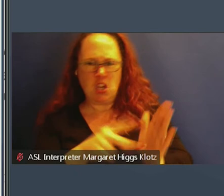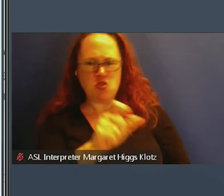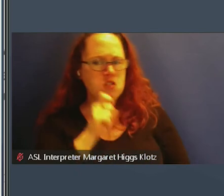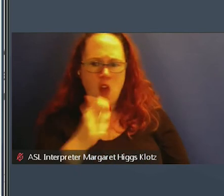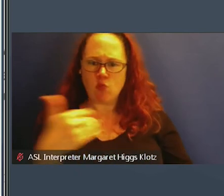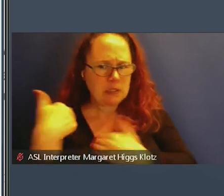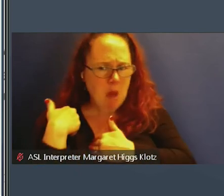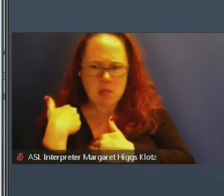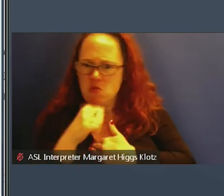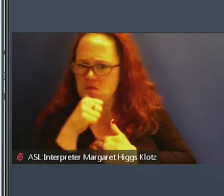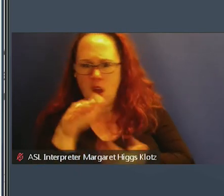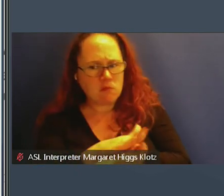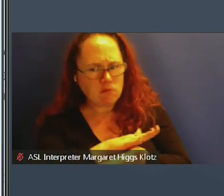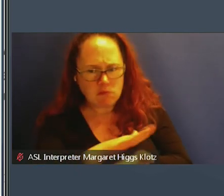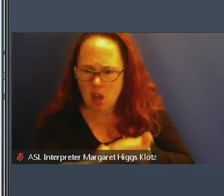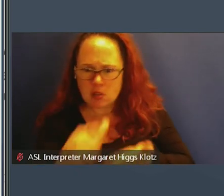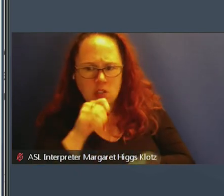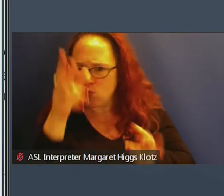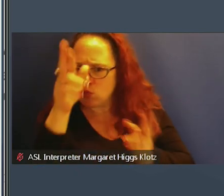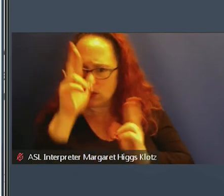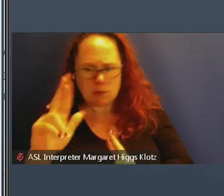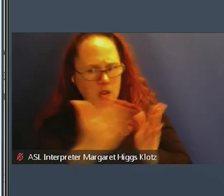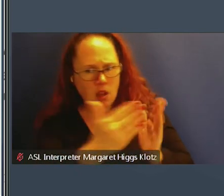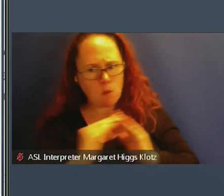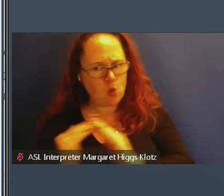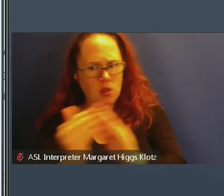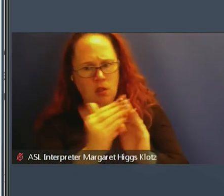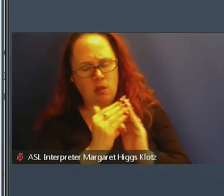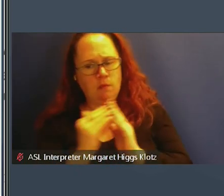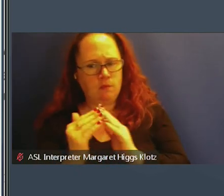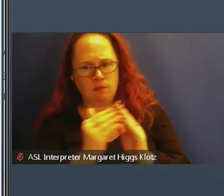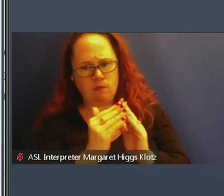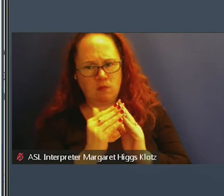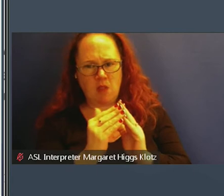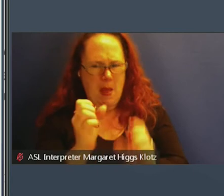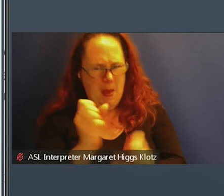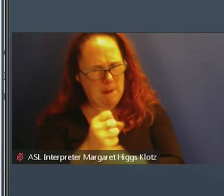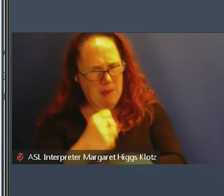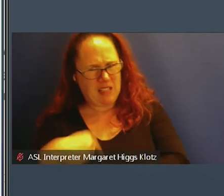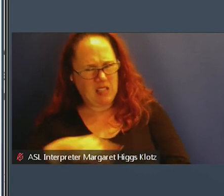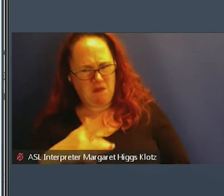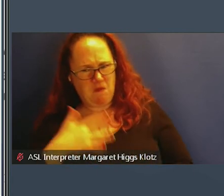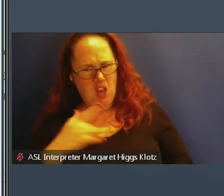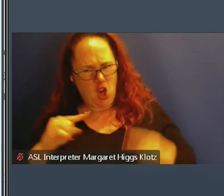And it was disrespectful to what the community, as far as the feelings of the trail and suspicion,